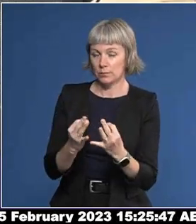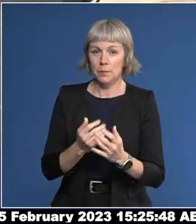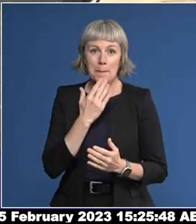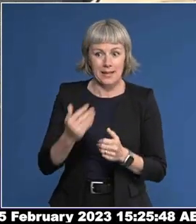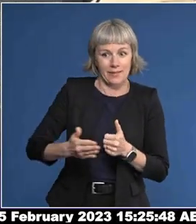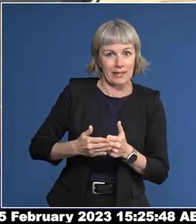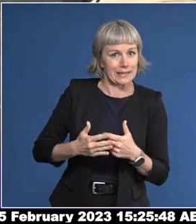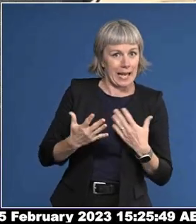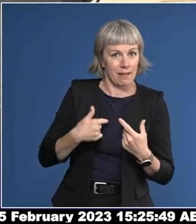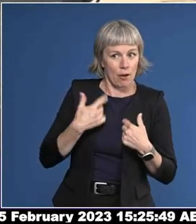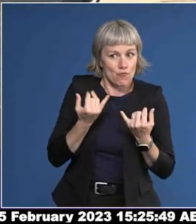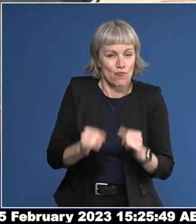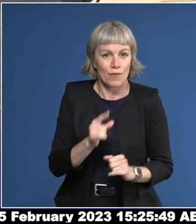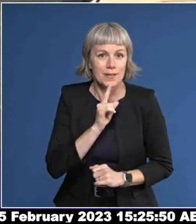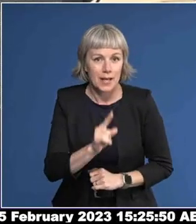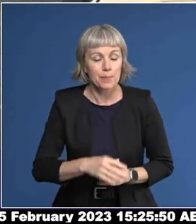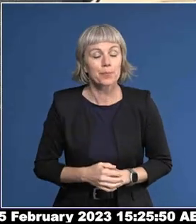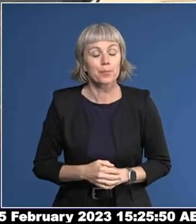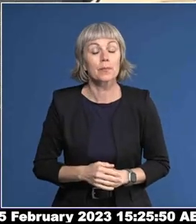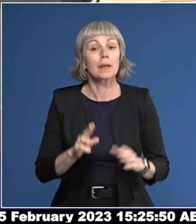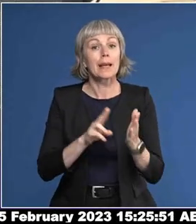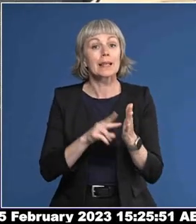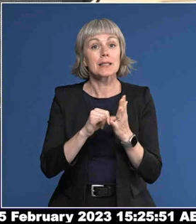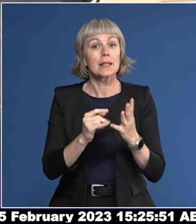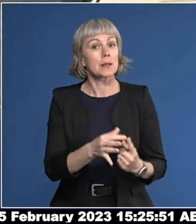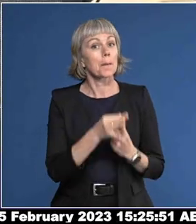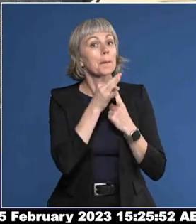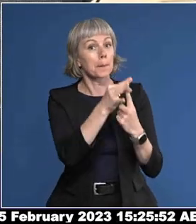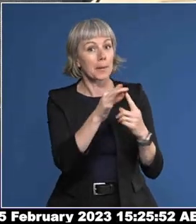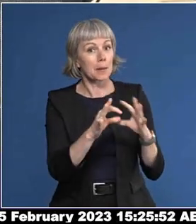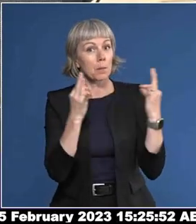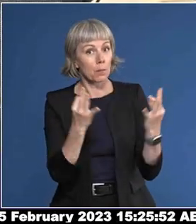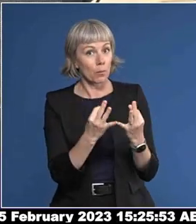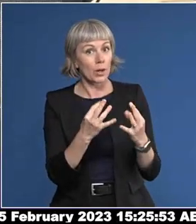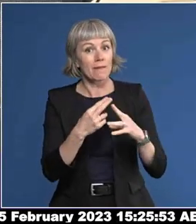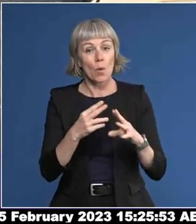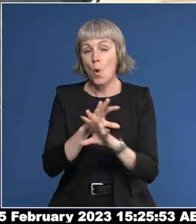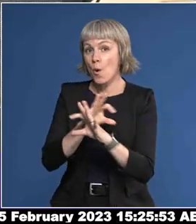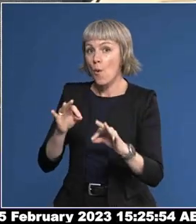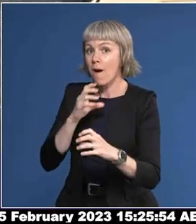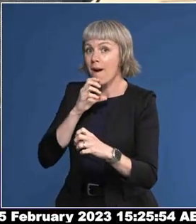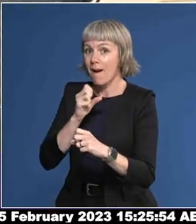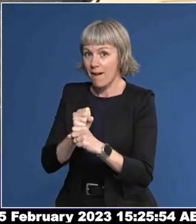So NDS is a peak body for non-government disability service organisations throughout Australia. MS LEIGH: Yes.